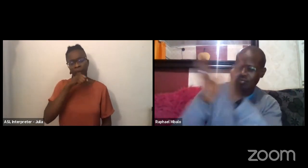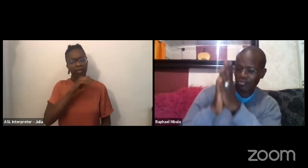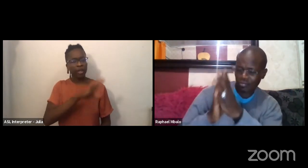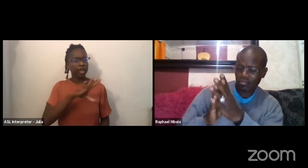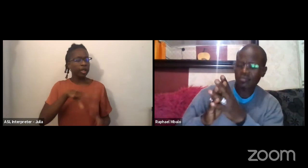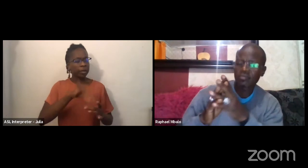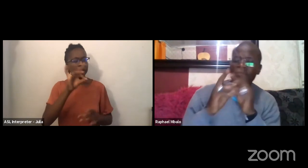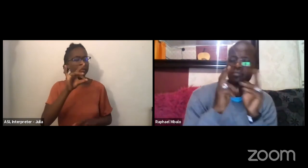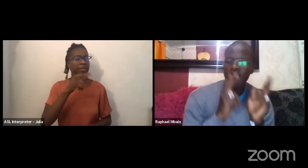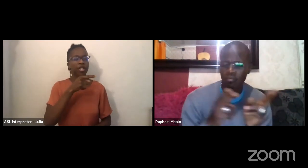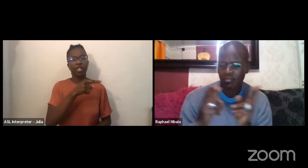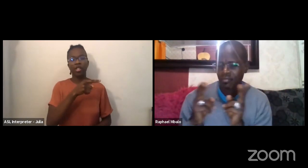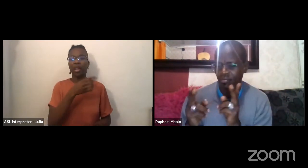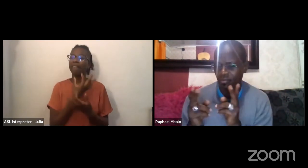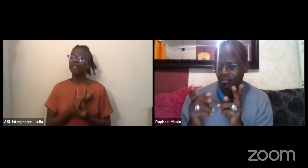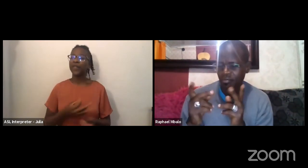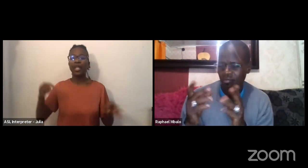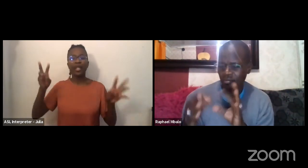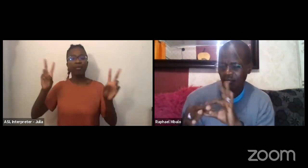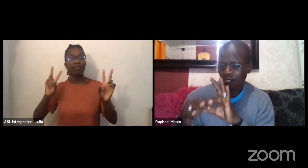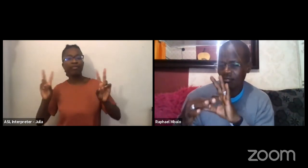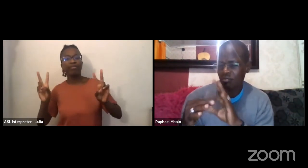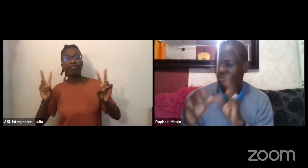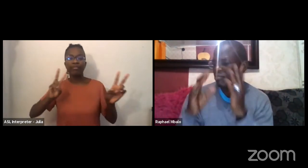mother earth connection losing her children.